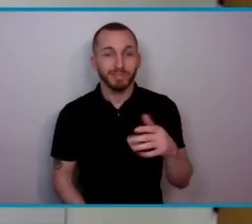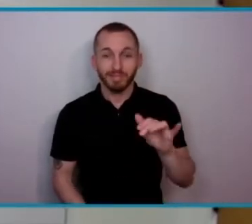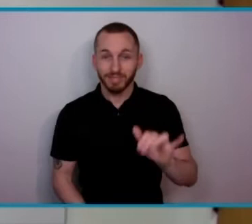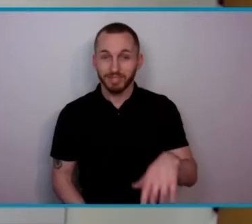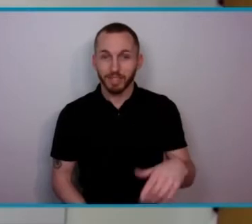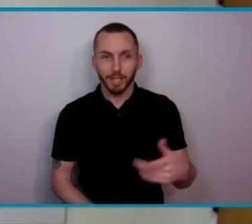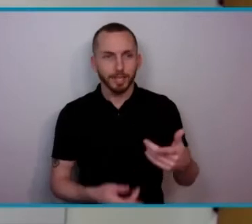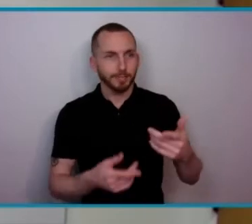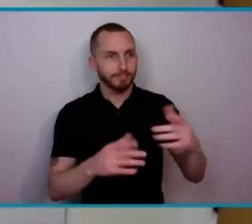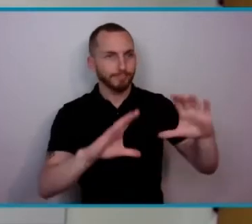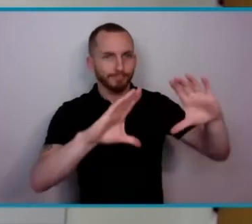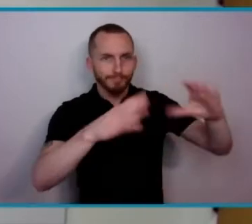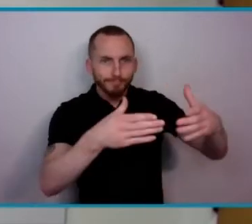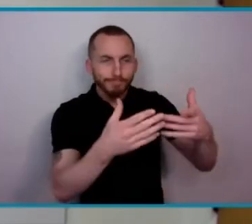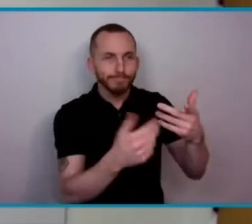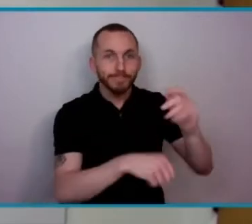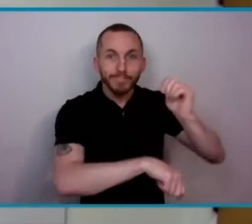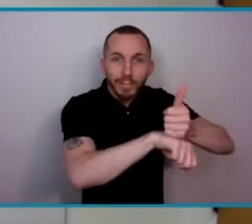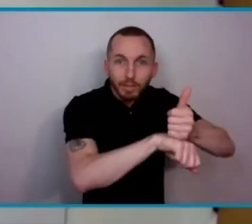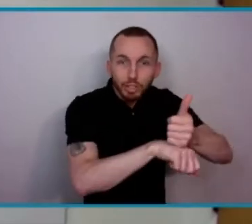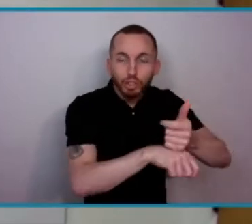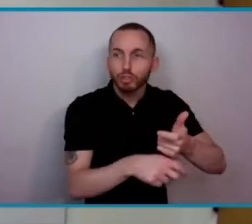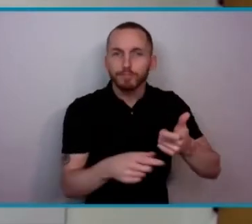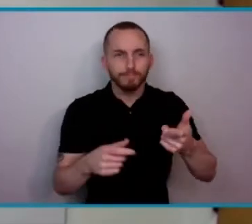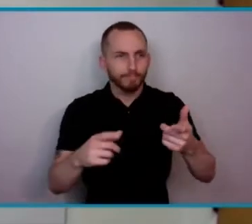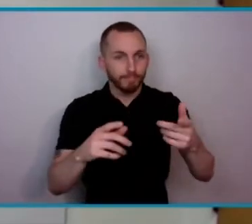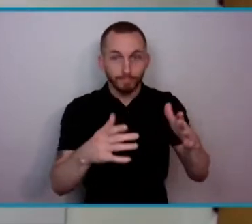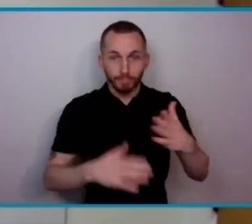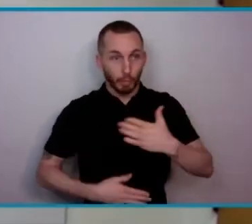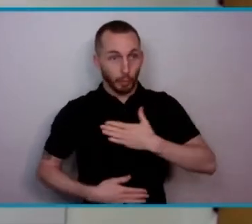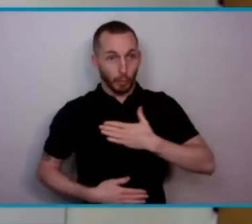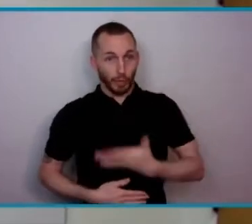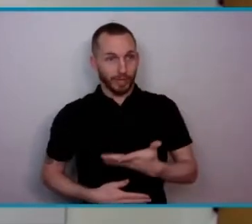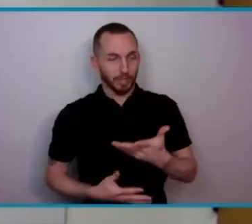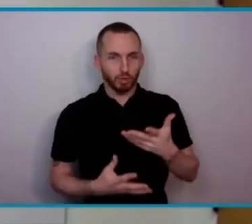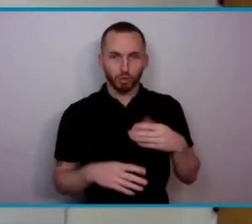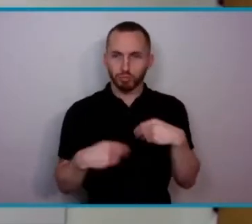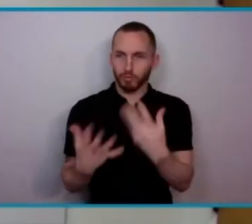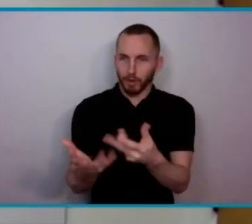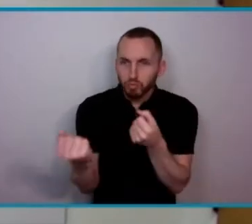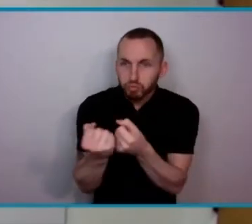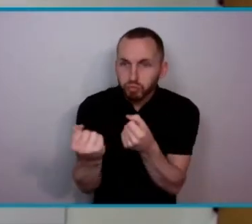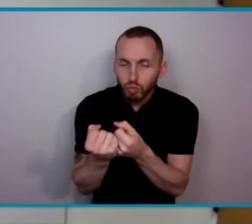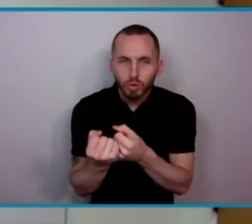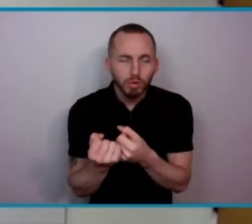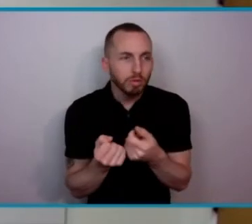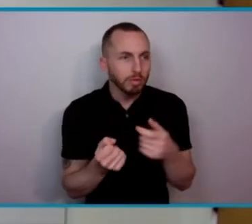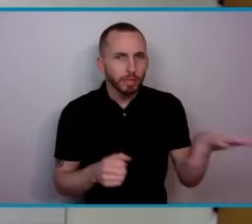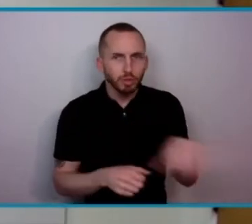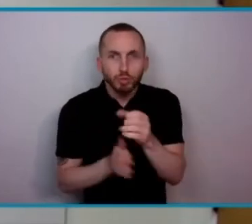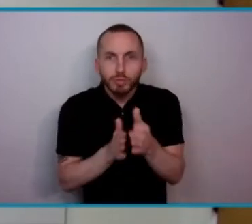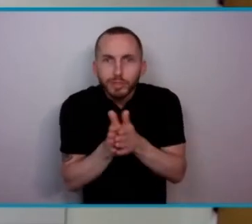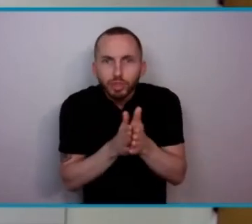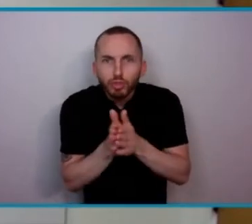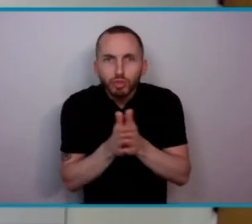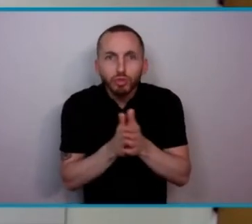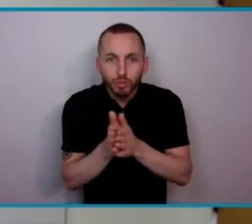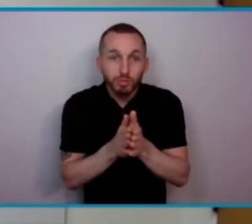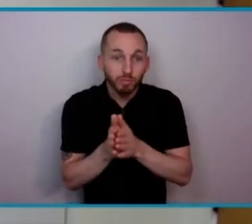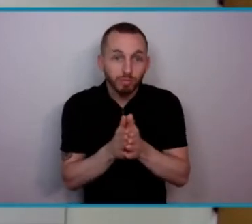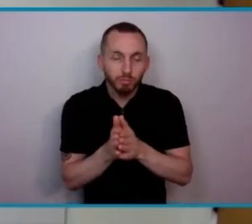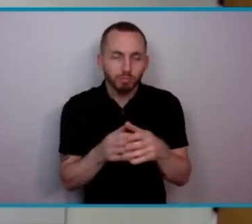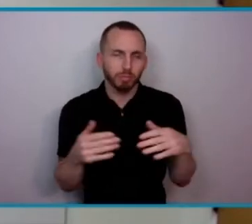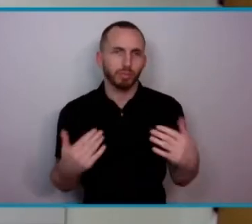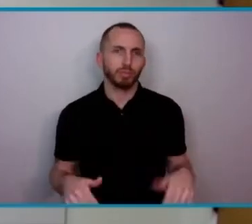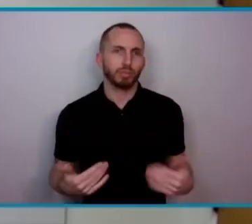to fuel the development of this, to take the initiative in developing the preliminary data